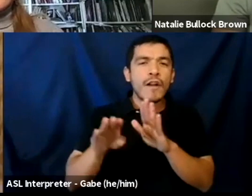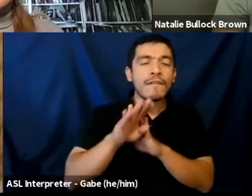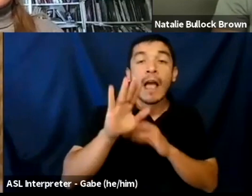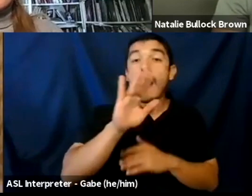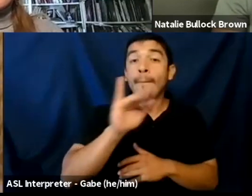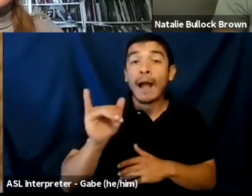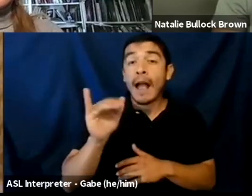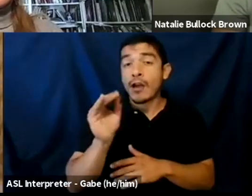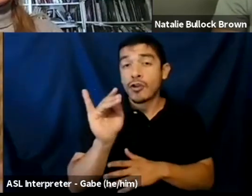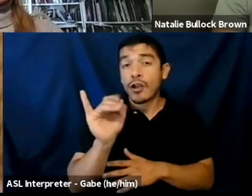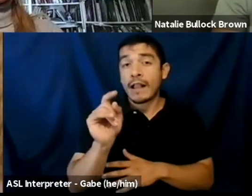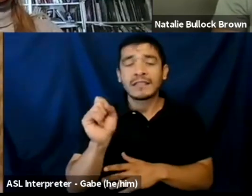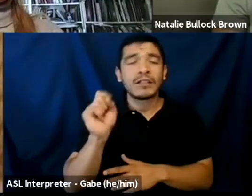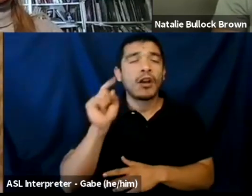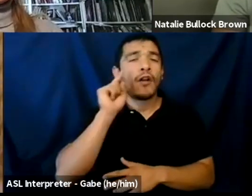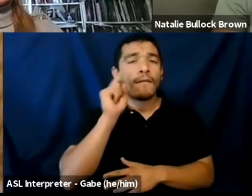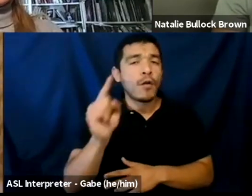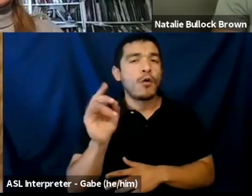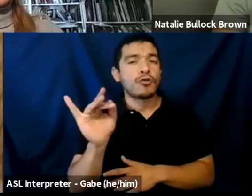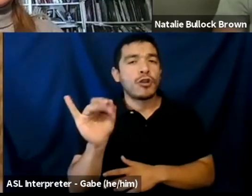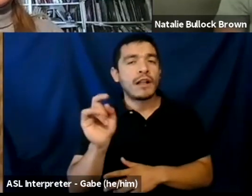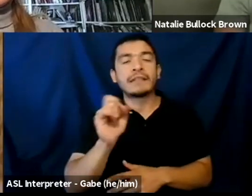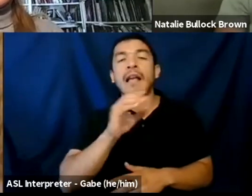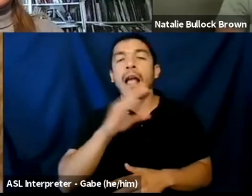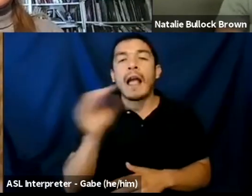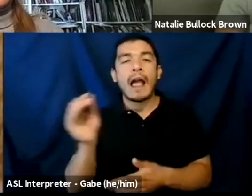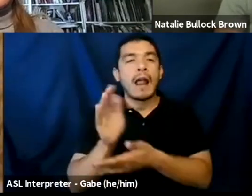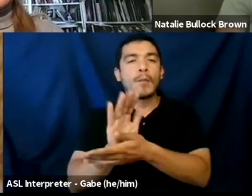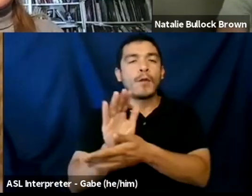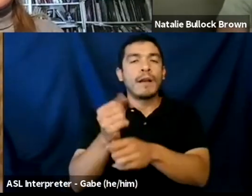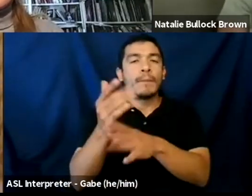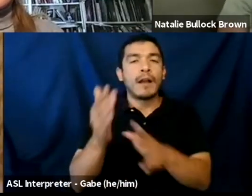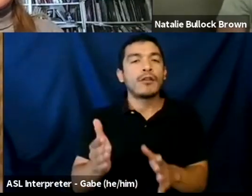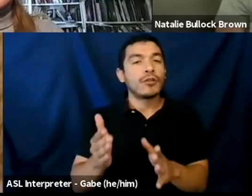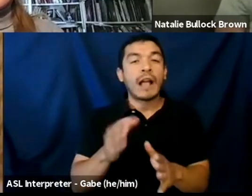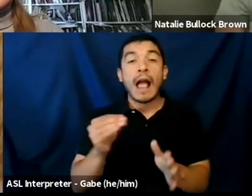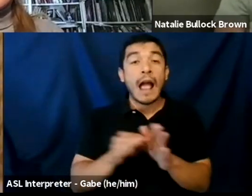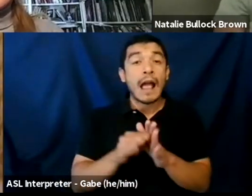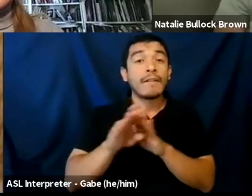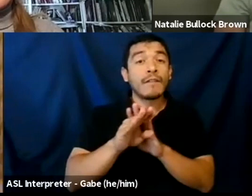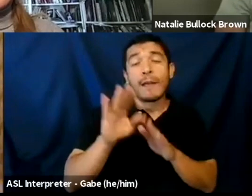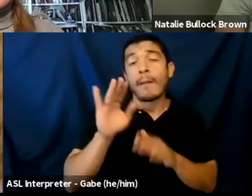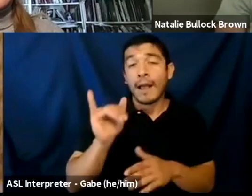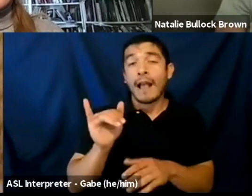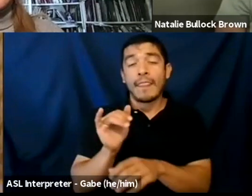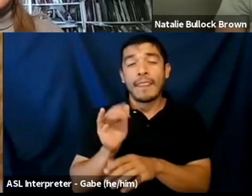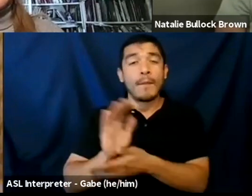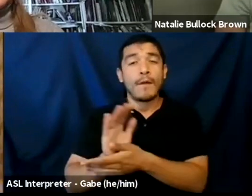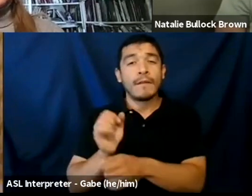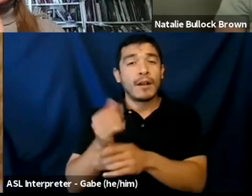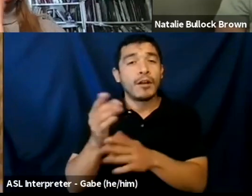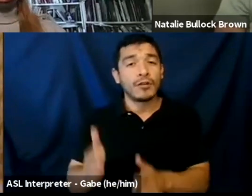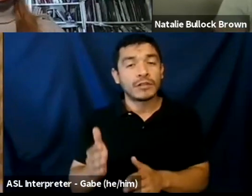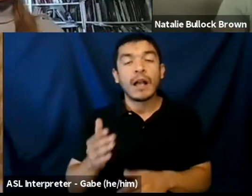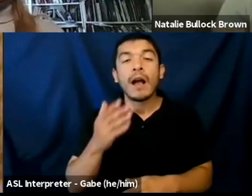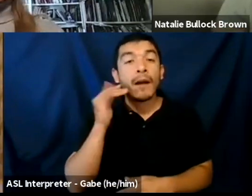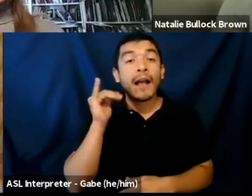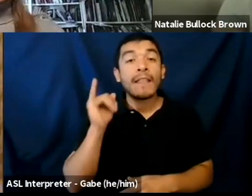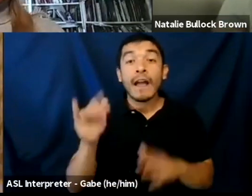and documentary filmmakers, and developed by documentary filmmakers. So, that's great because they're coming from inside the field